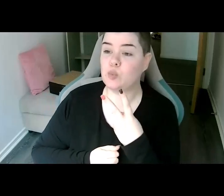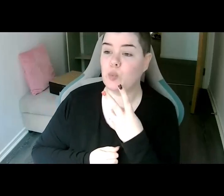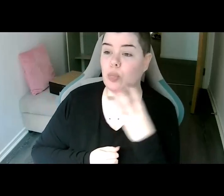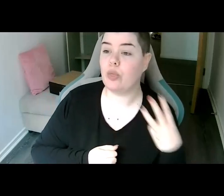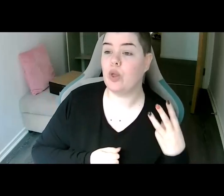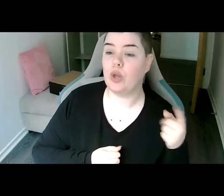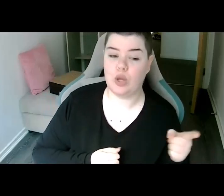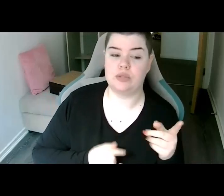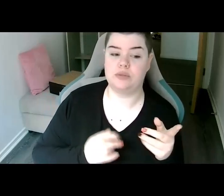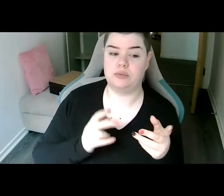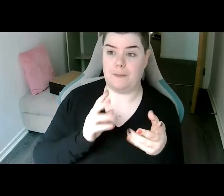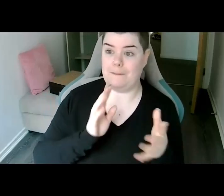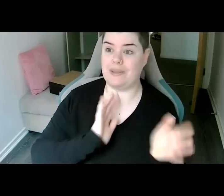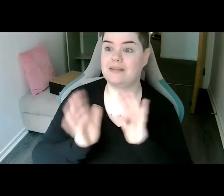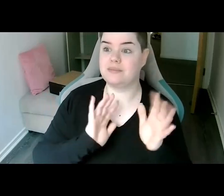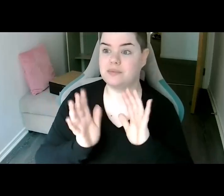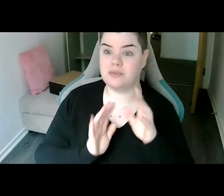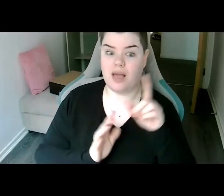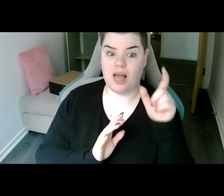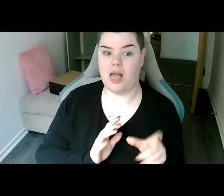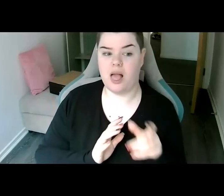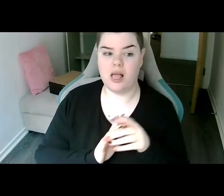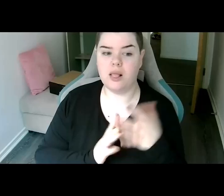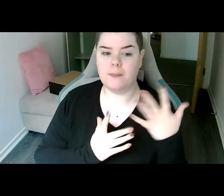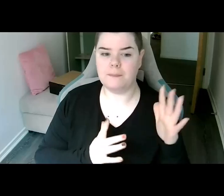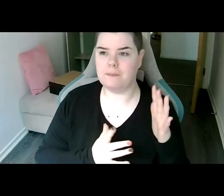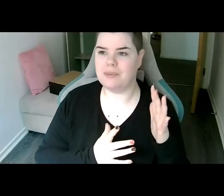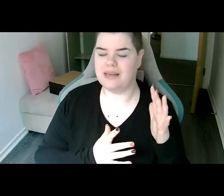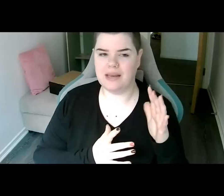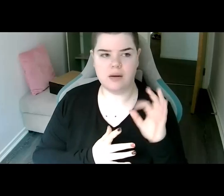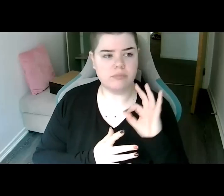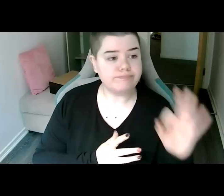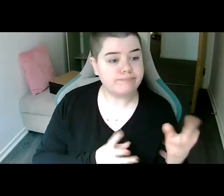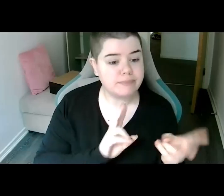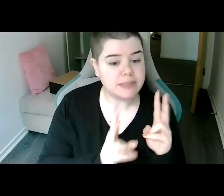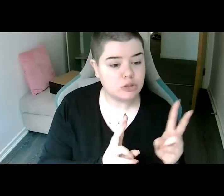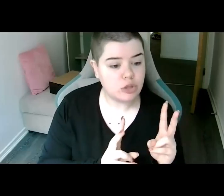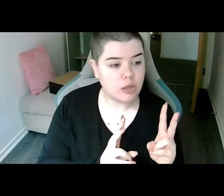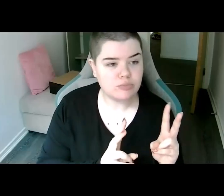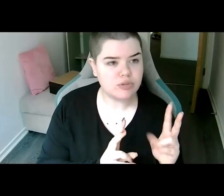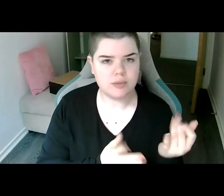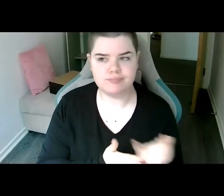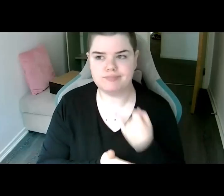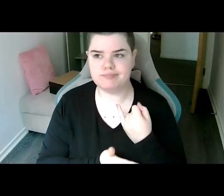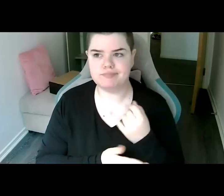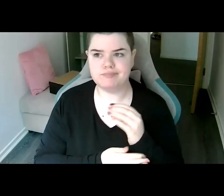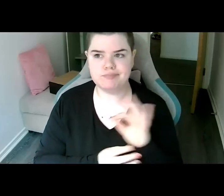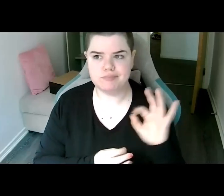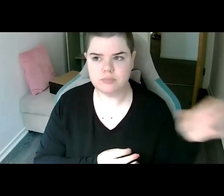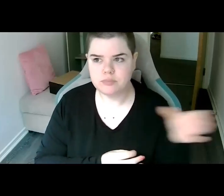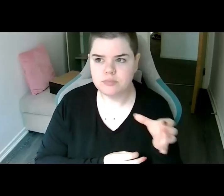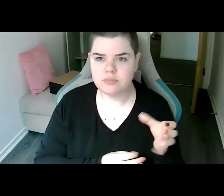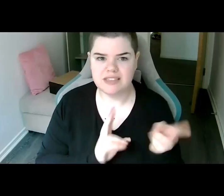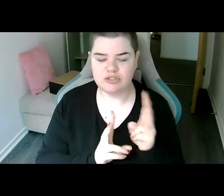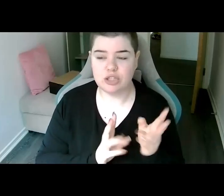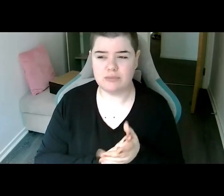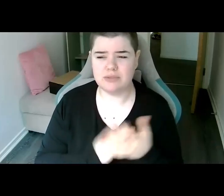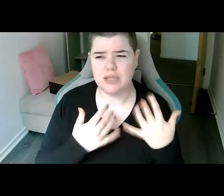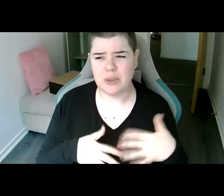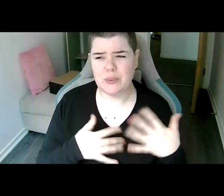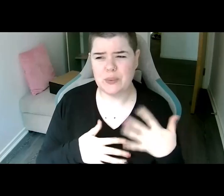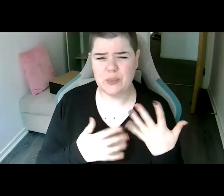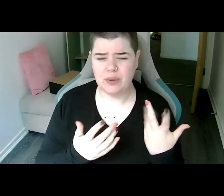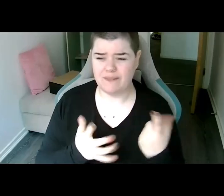And then two thirds of BSL users have requested interpreters, request communications, communication support, but have been denied.